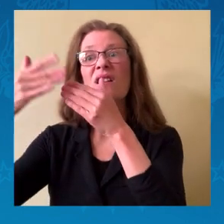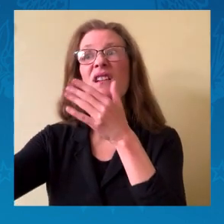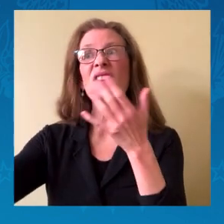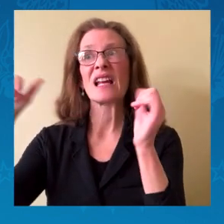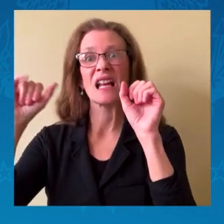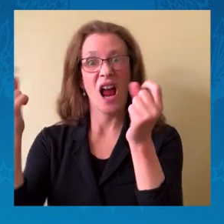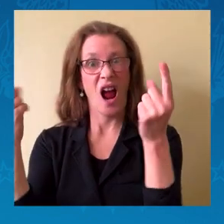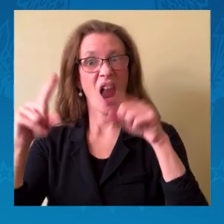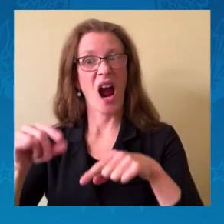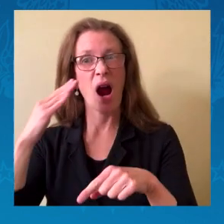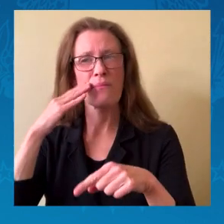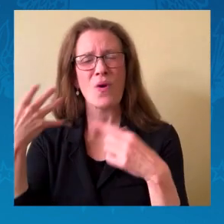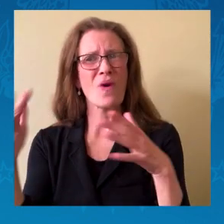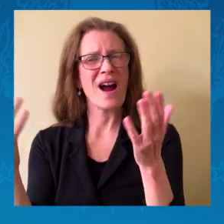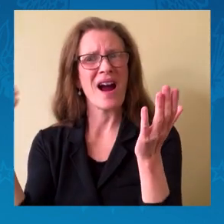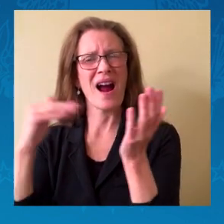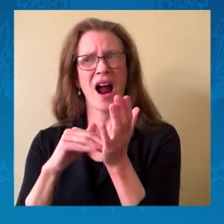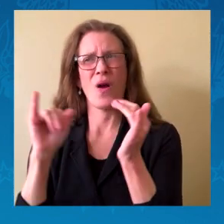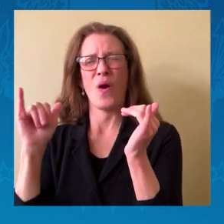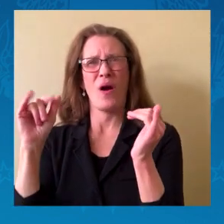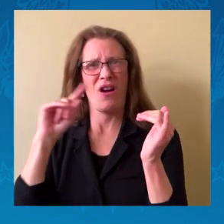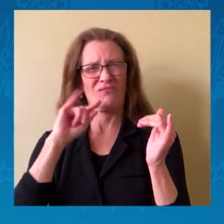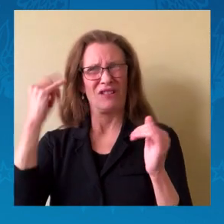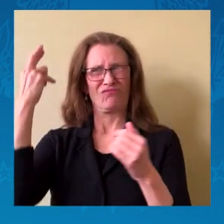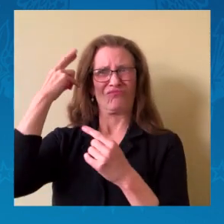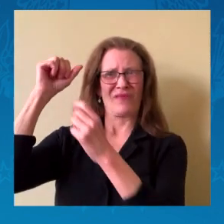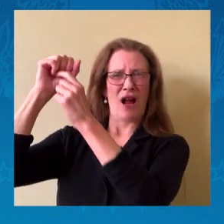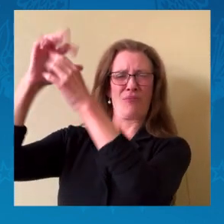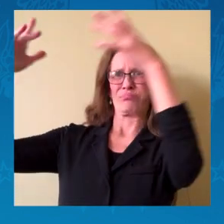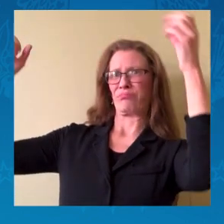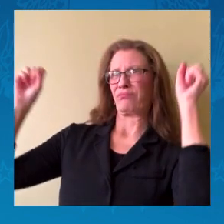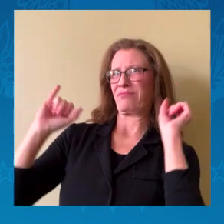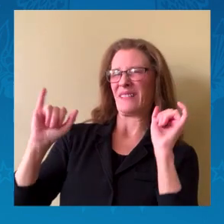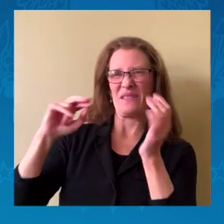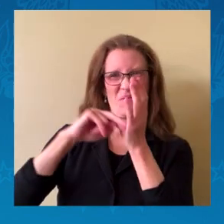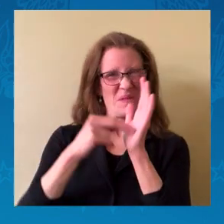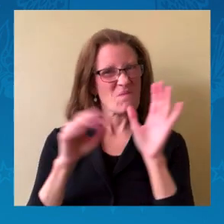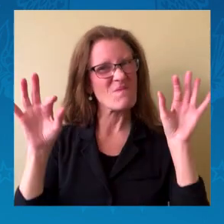And so if you could man Deputy Secretary of Defense CapEx,